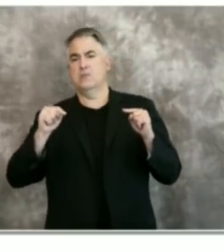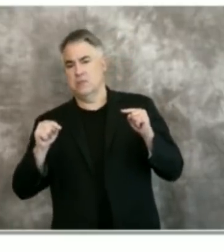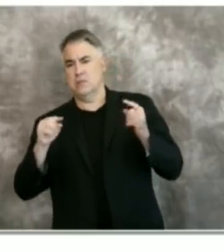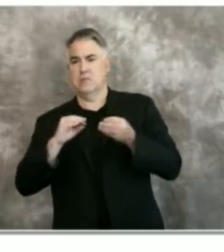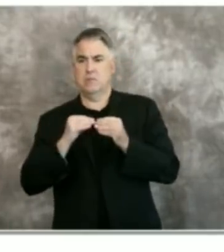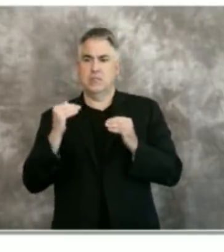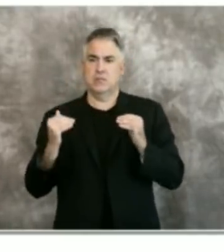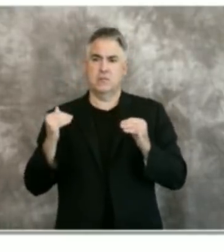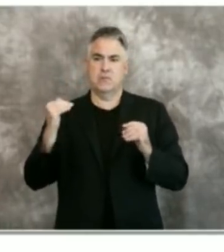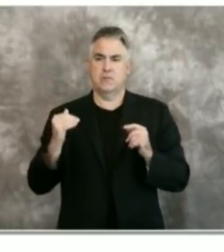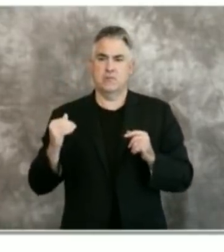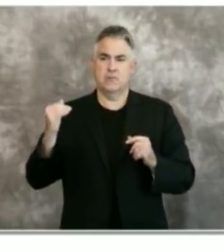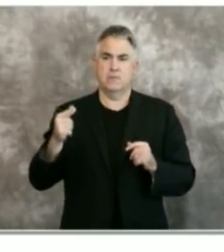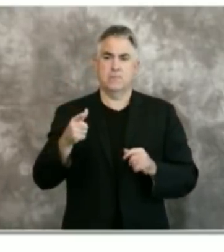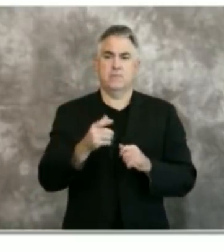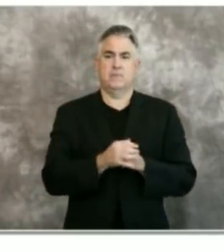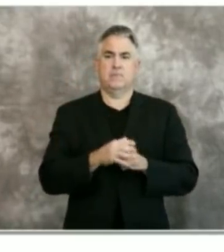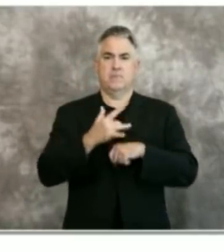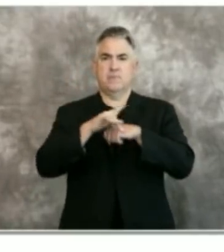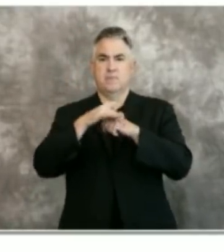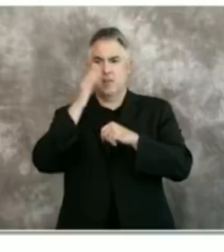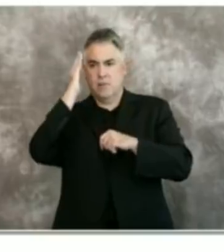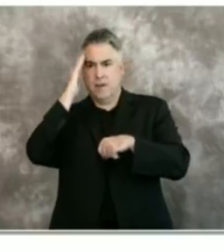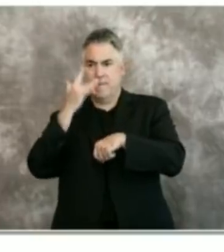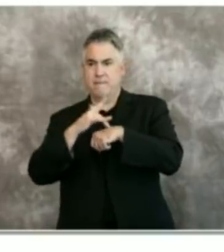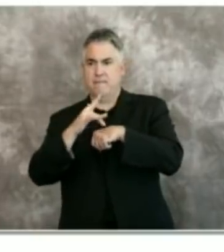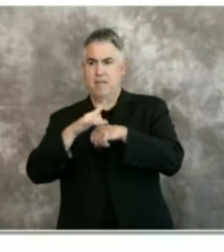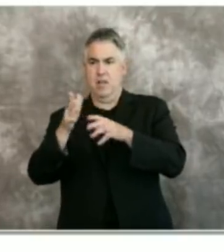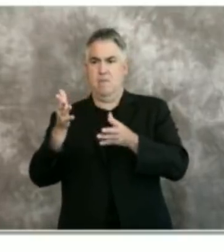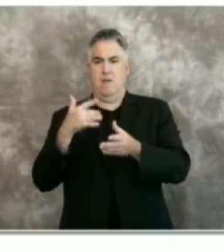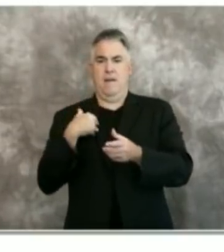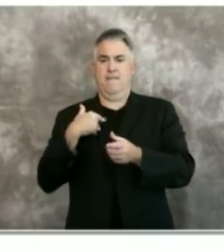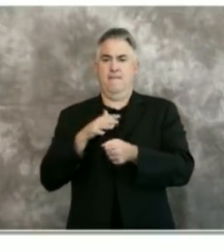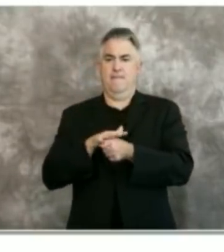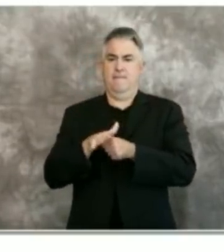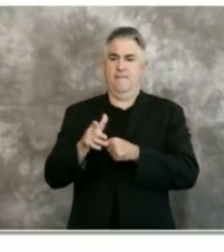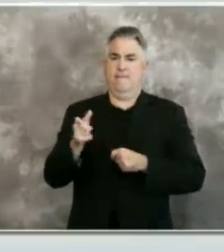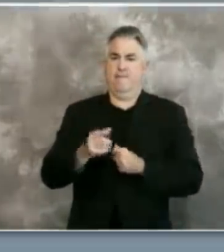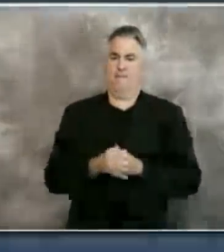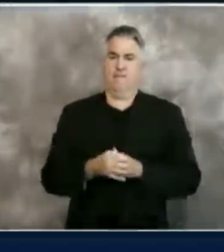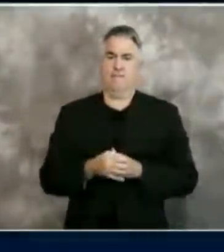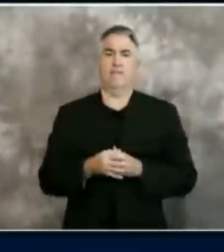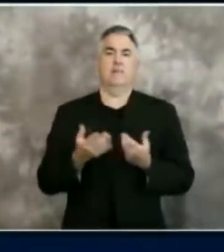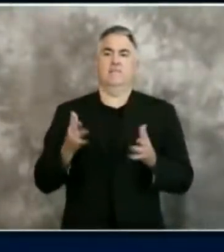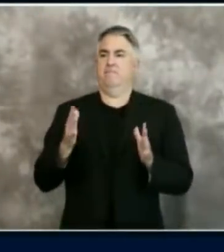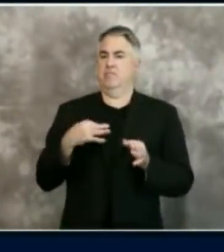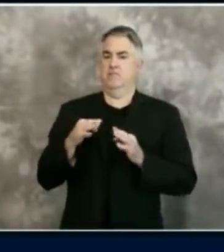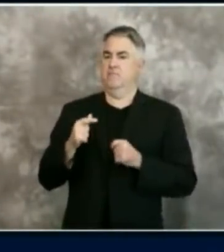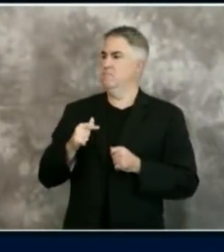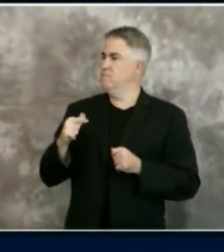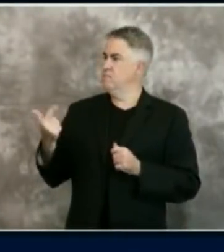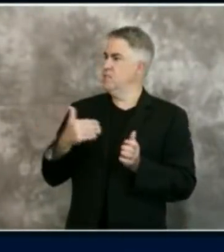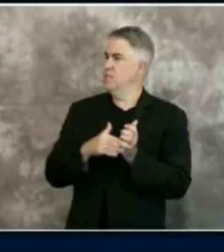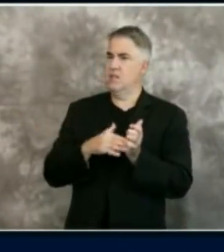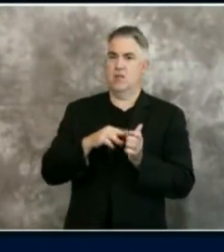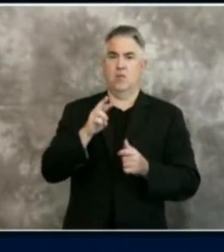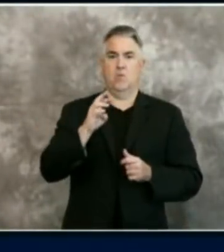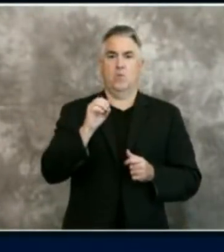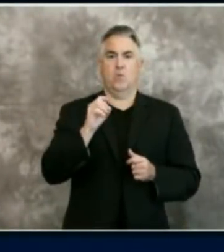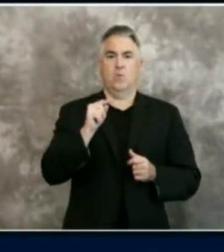IS ARE YOU YOU KNOW THEIR SON. COVID NUMBERS UP TO A LITTLE BIT NON COVID DOWN A LITTLE BIT STILL HOVERING RIGHT THERE AT I 70%. ALL RIGHT HUGH